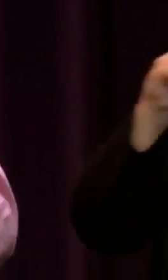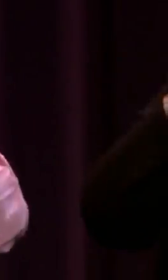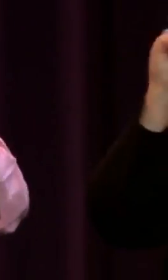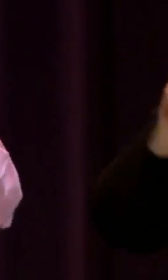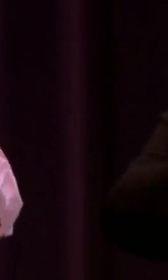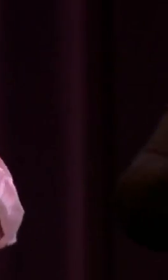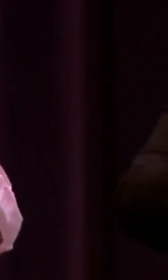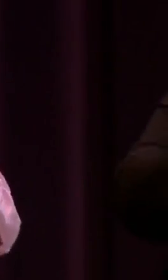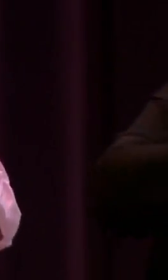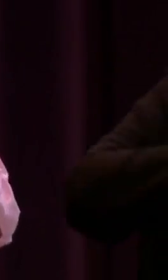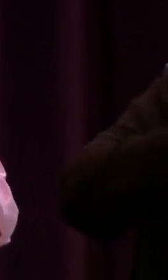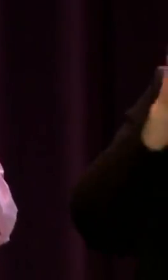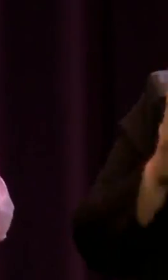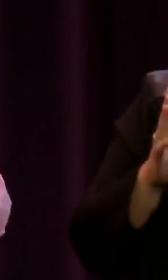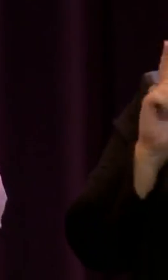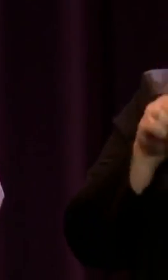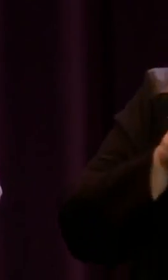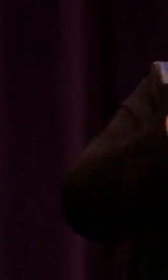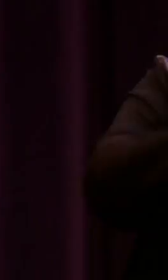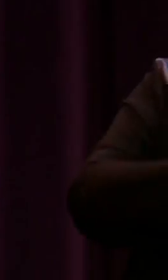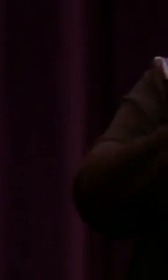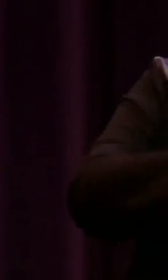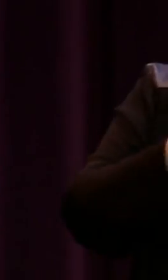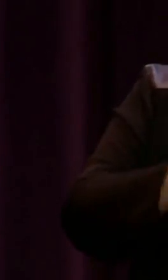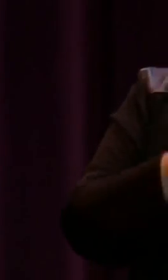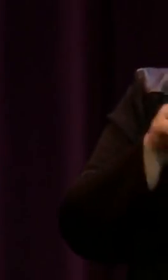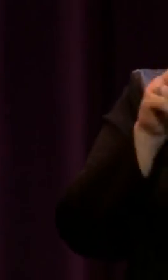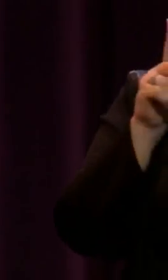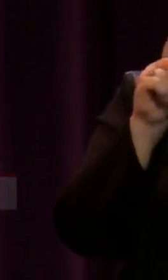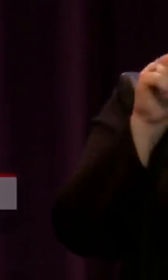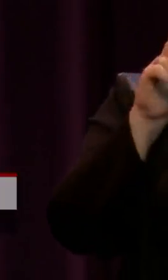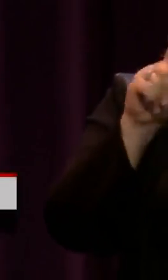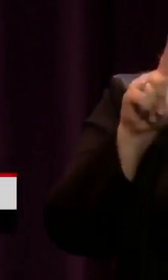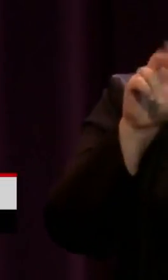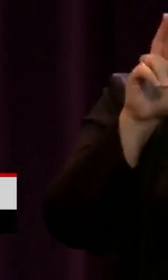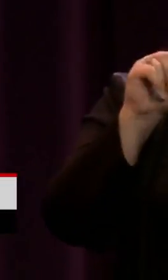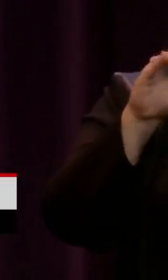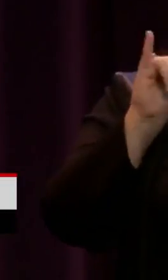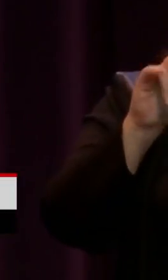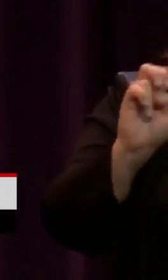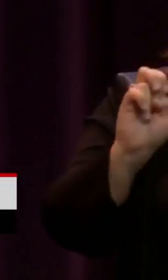YOU'VE GOT TO MAKE A NUISANCE OF YOURSELF. KARL RACINE AND EVERY OTHER ELECTED OFFICIAL.